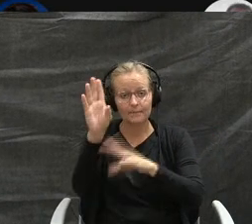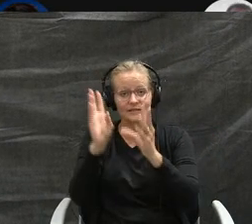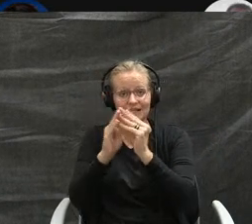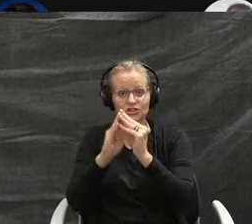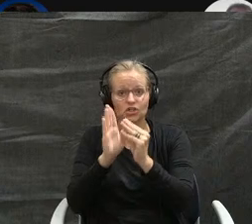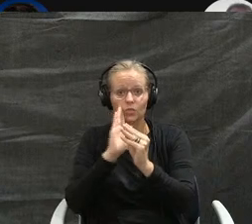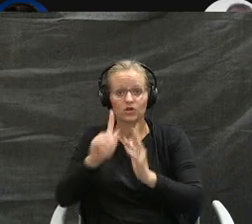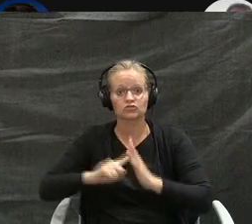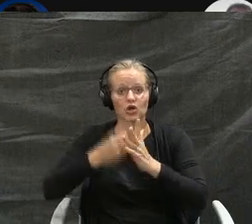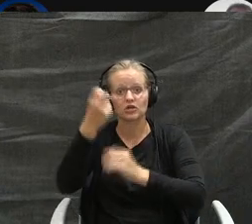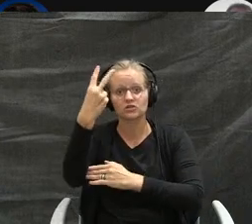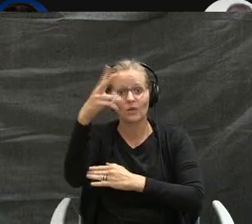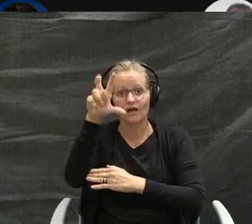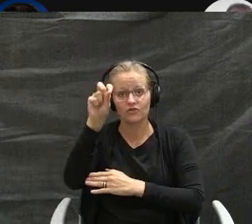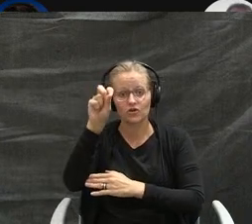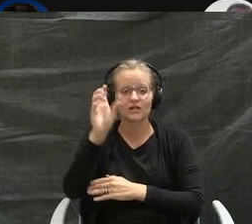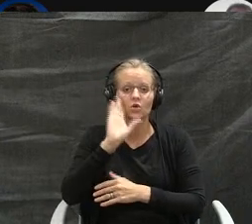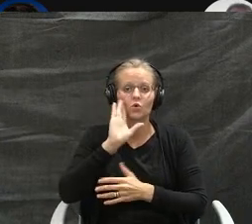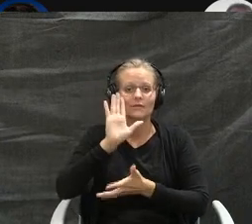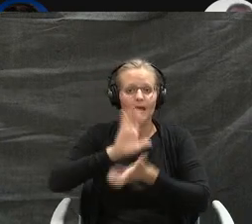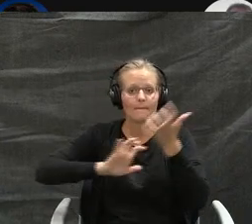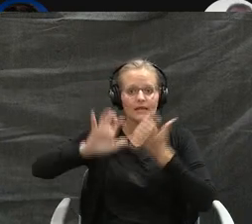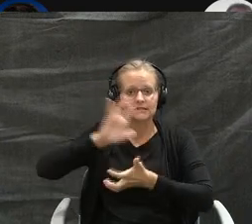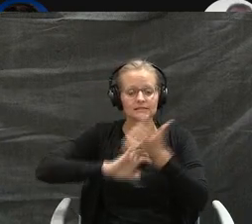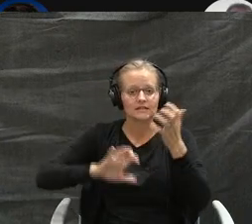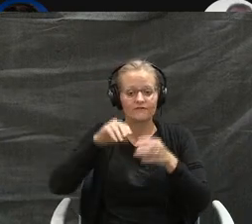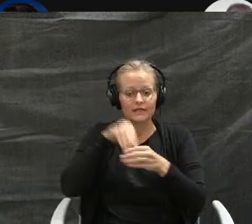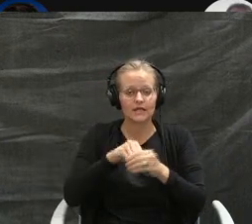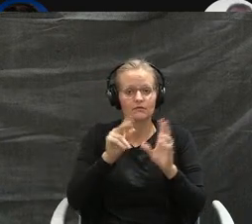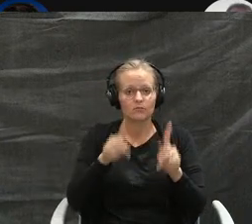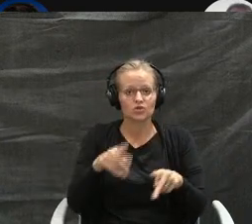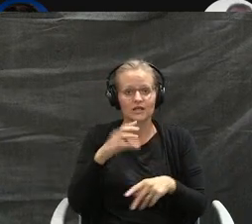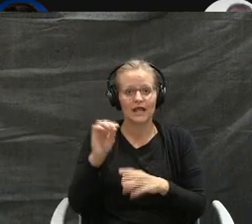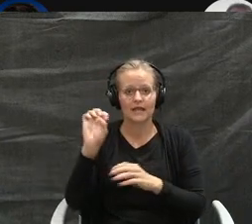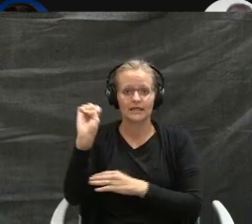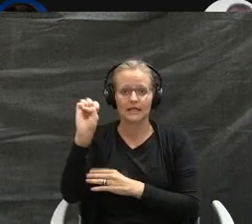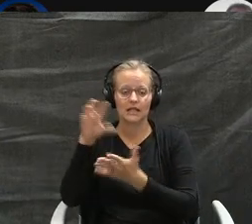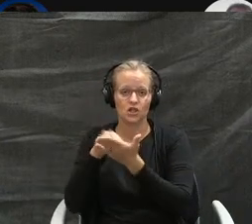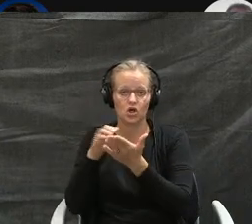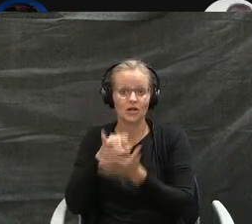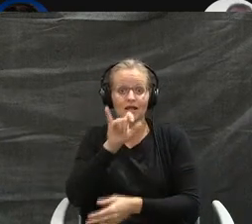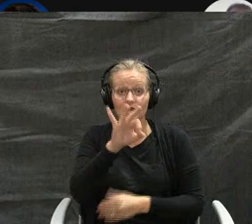get to be a mix of in person and E learning. So if you're in the